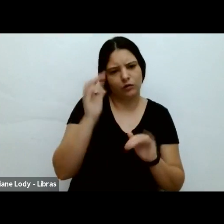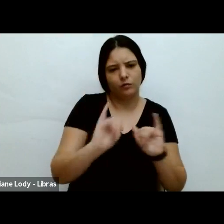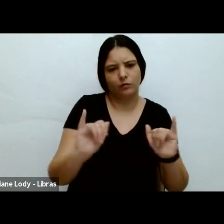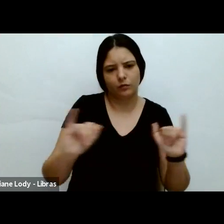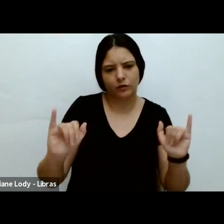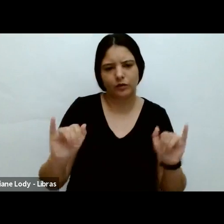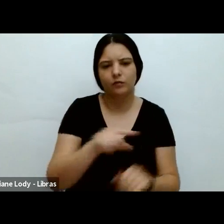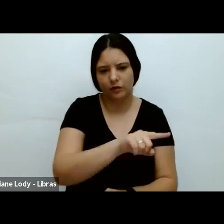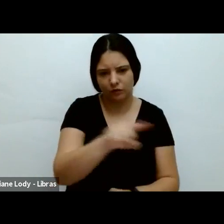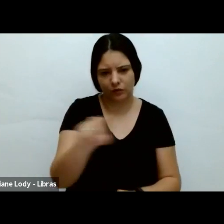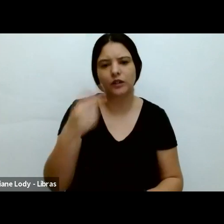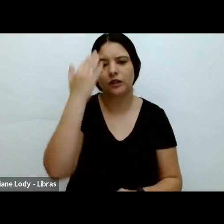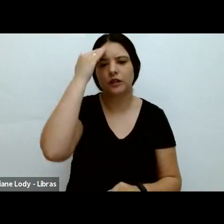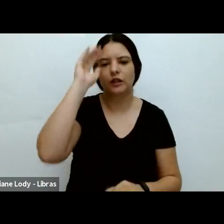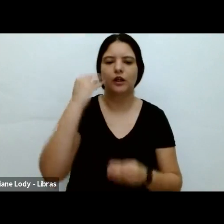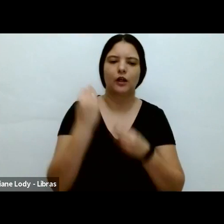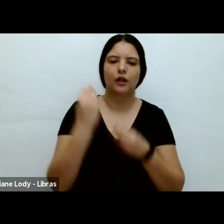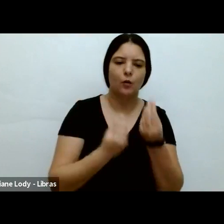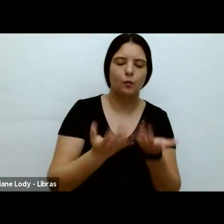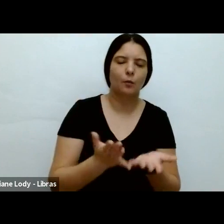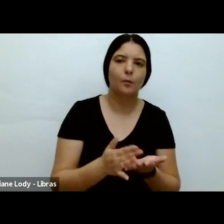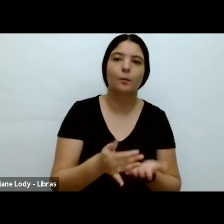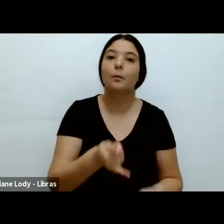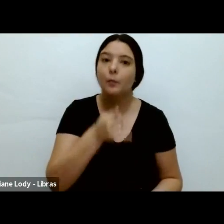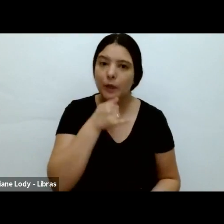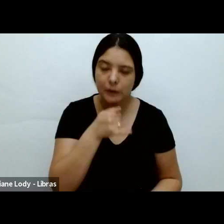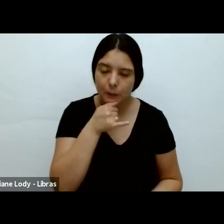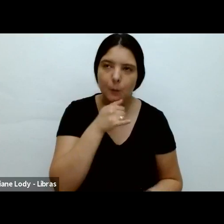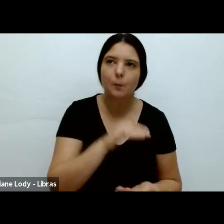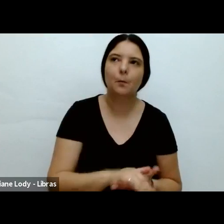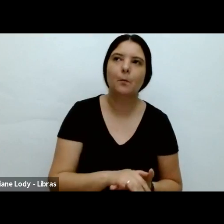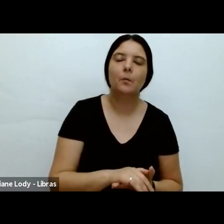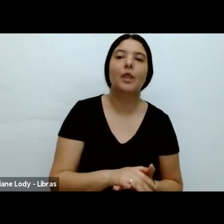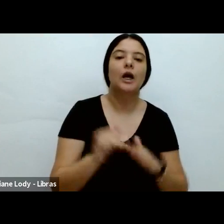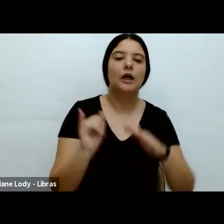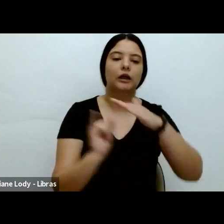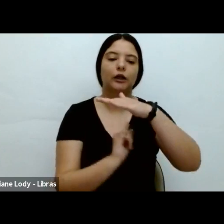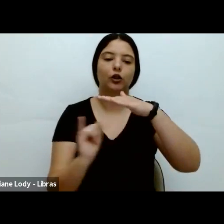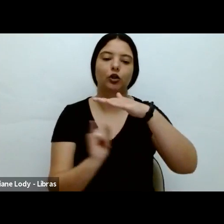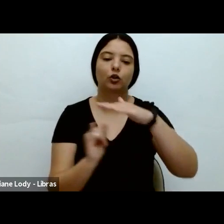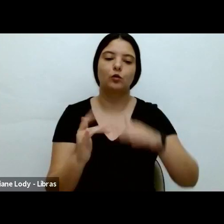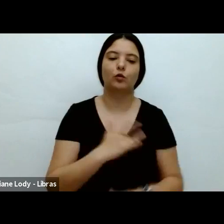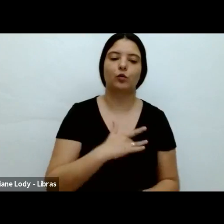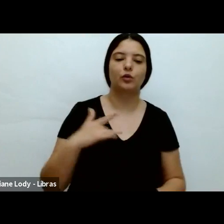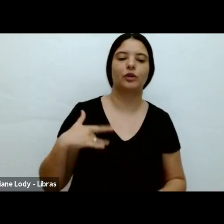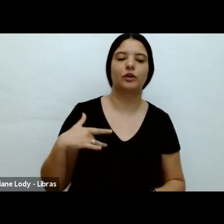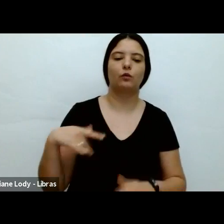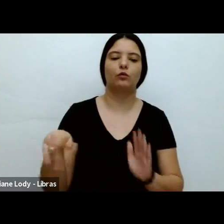Process. For instance, the national Hill th Institute's who organized th Institute's who organized the